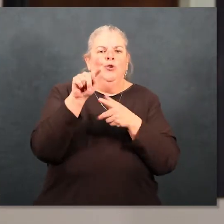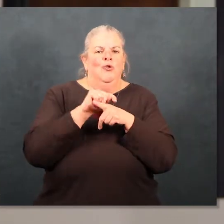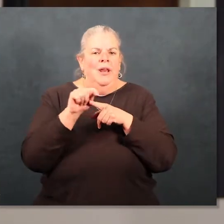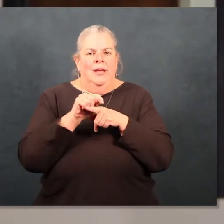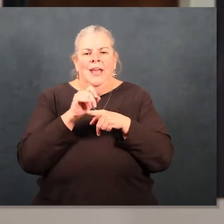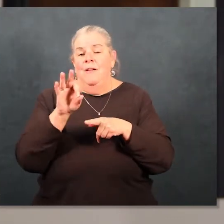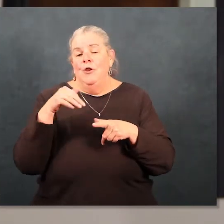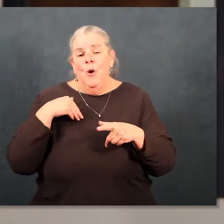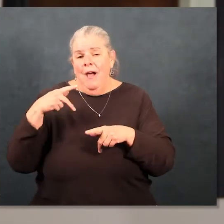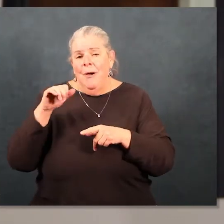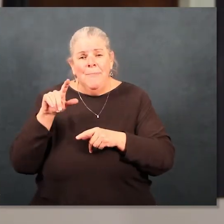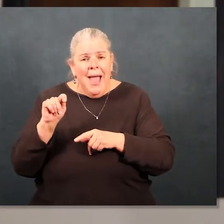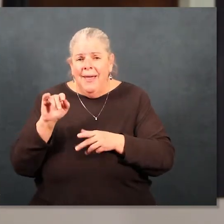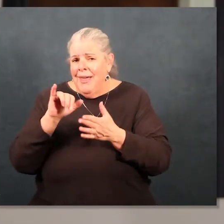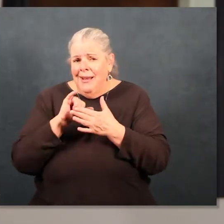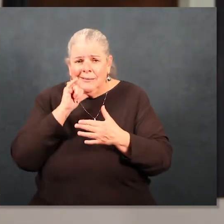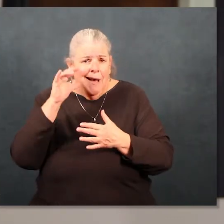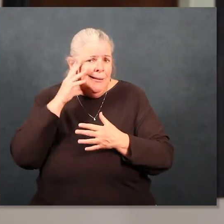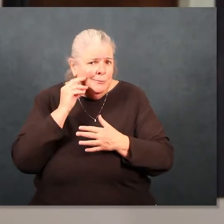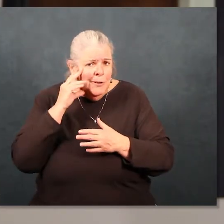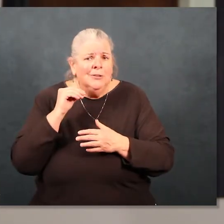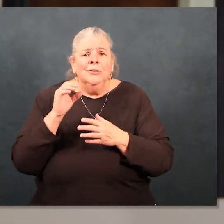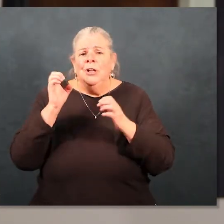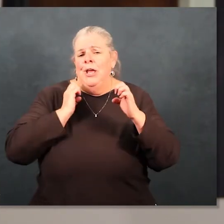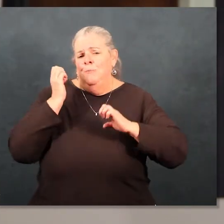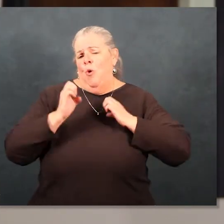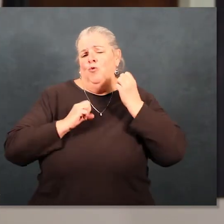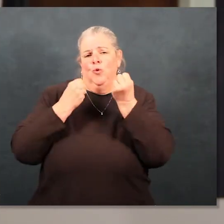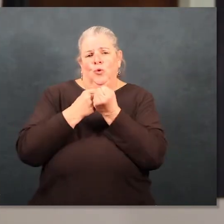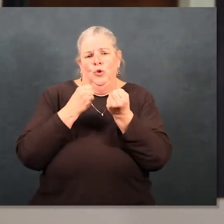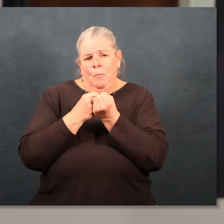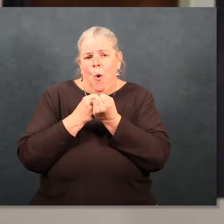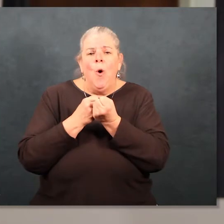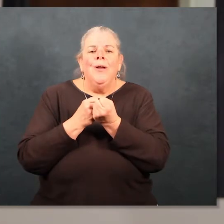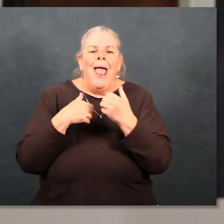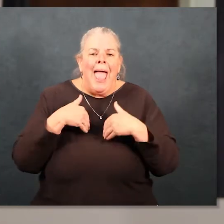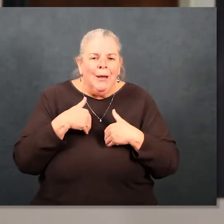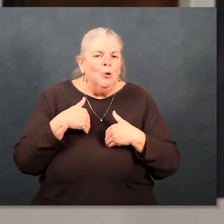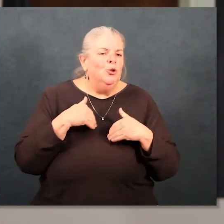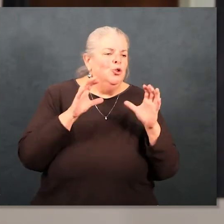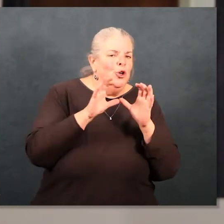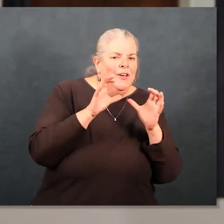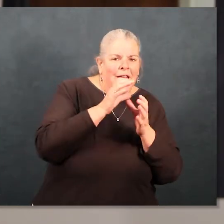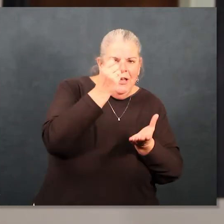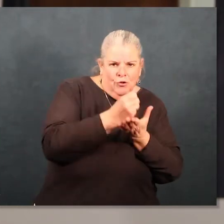who hasn't gone through emotional support animal certification or training to be a service animal,